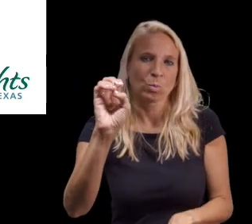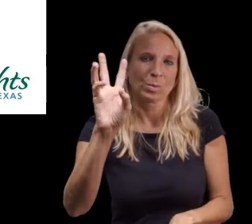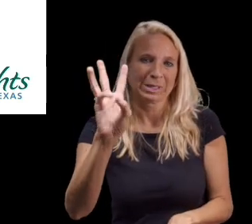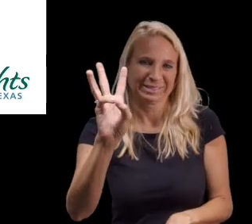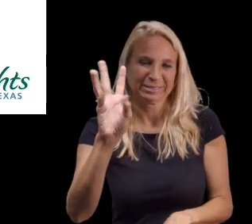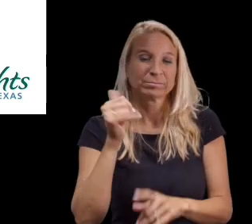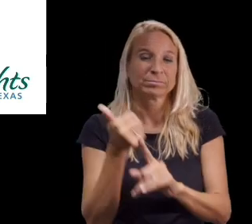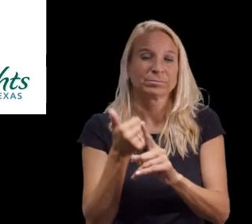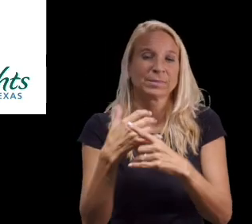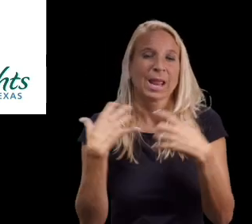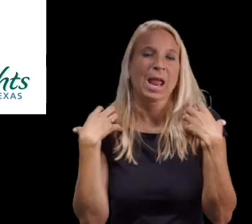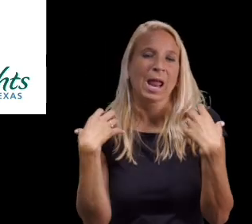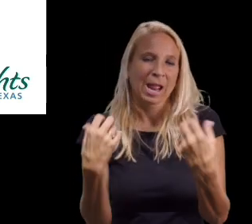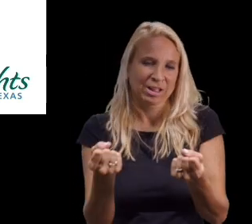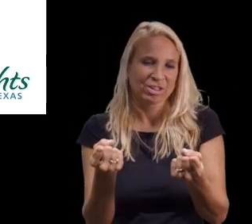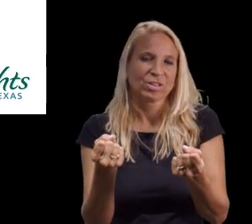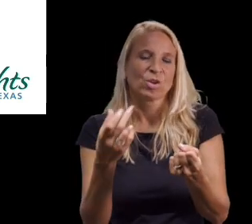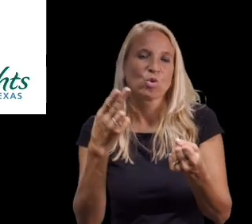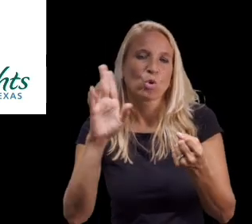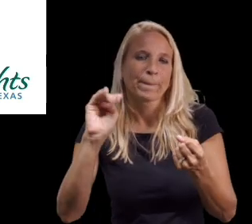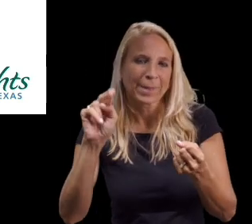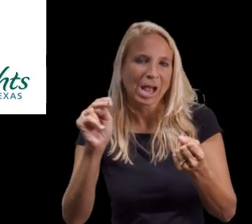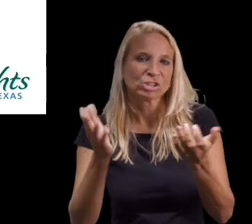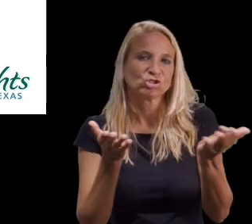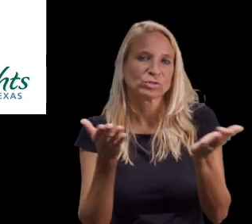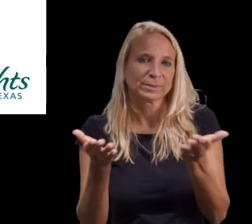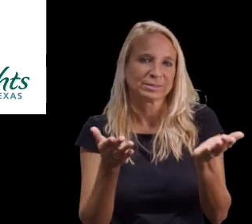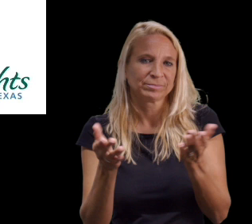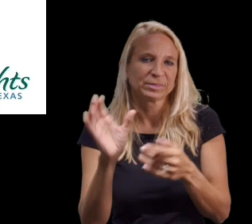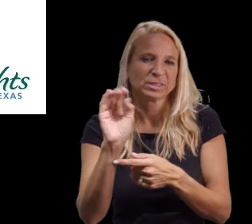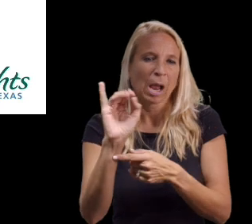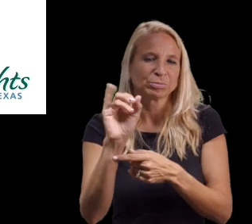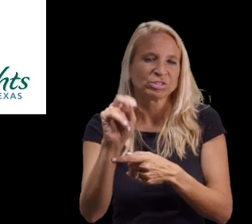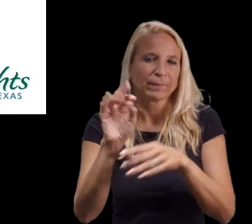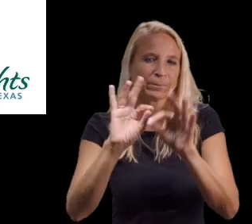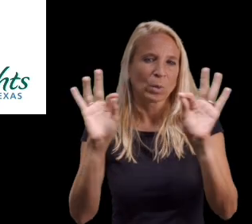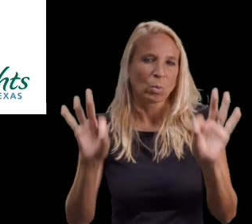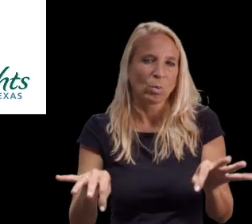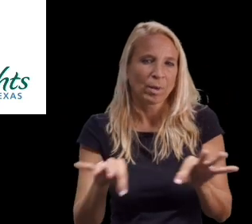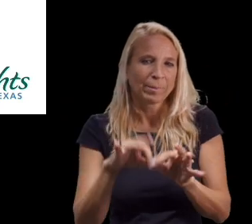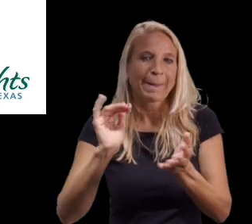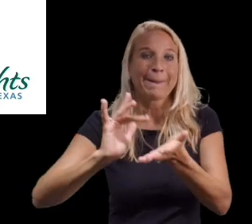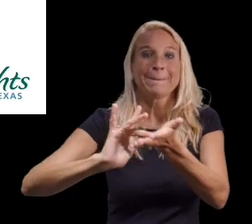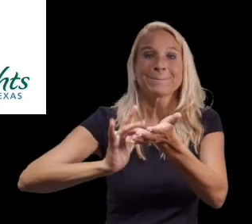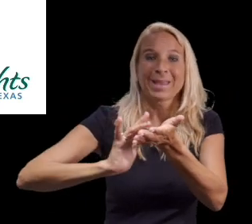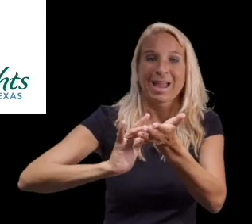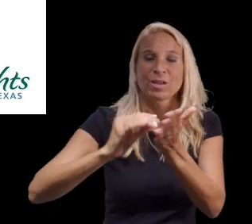which is a health and human services commission form and medical records by a physician